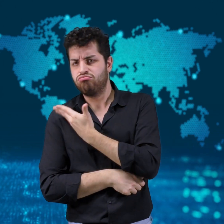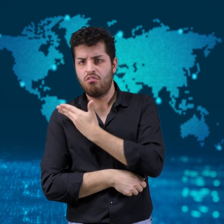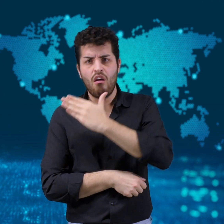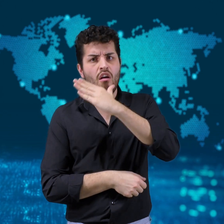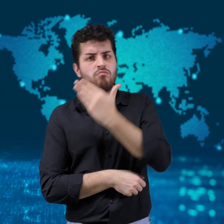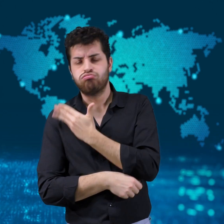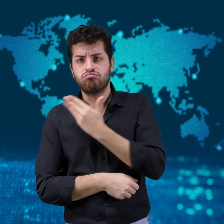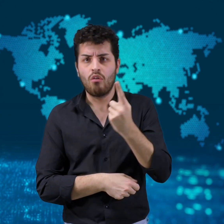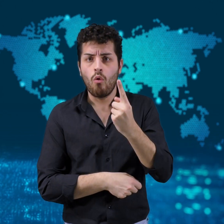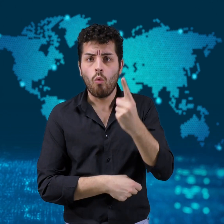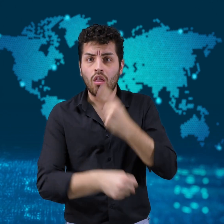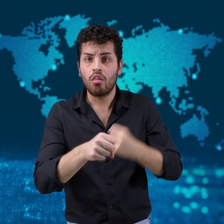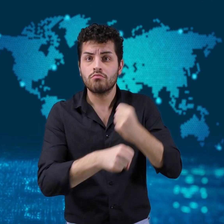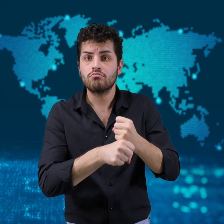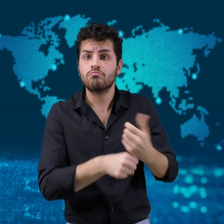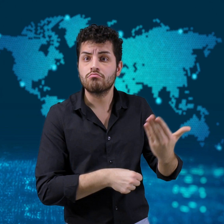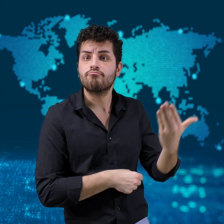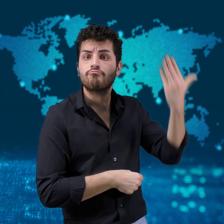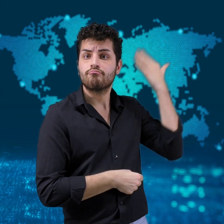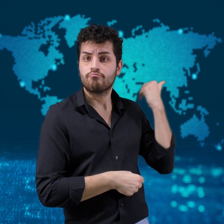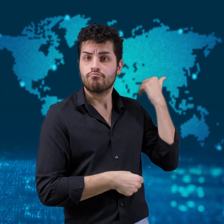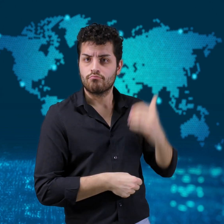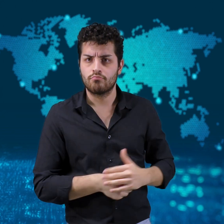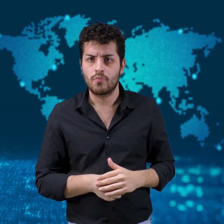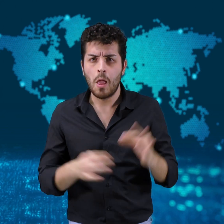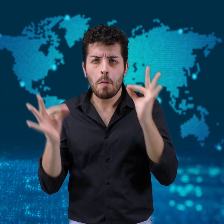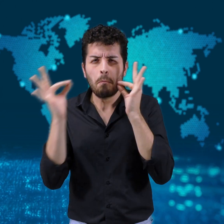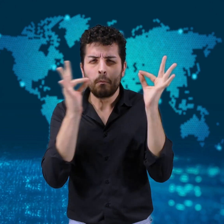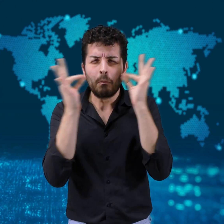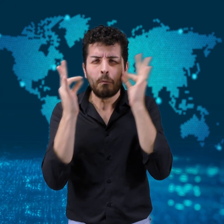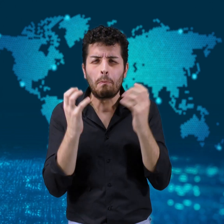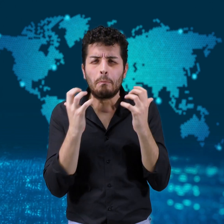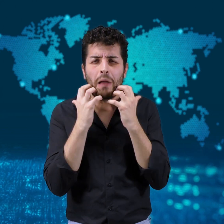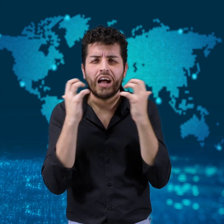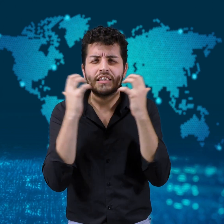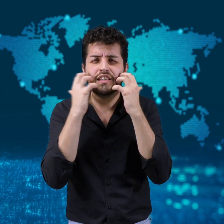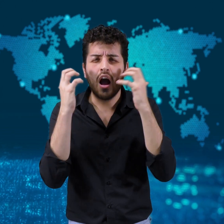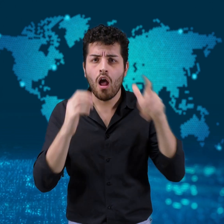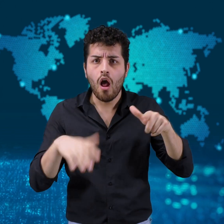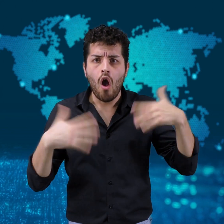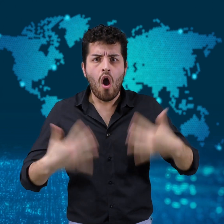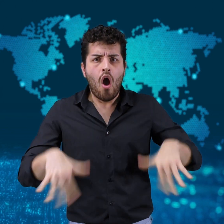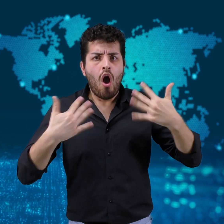At least 200,000 people died last year.